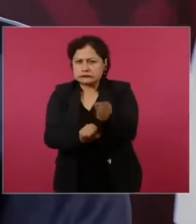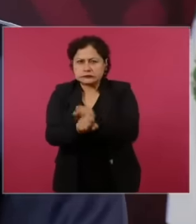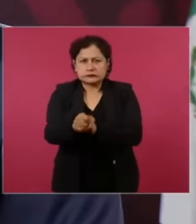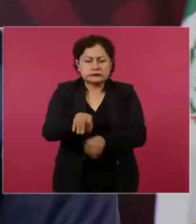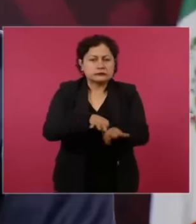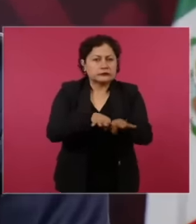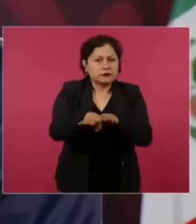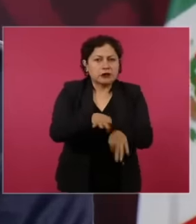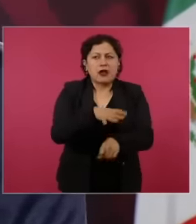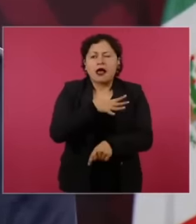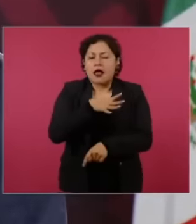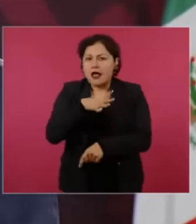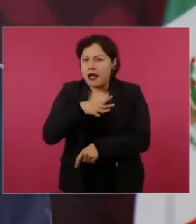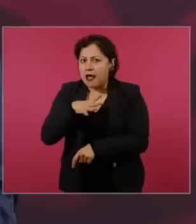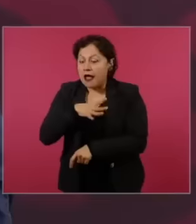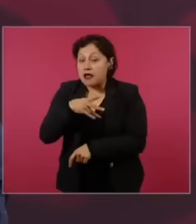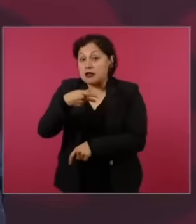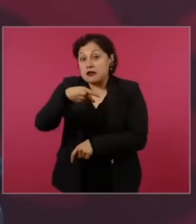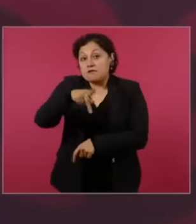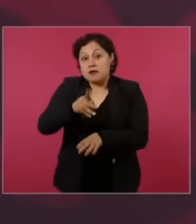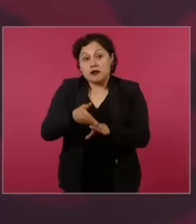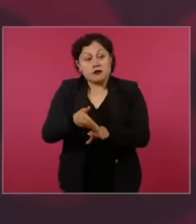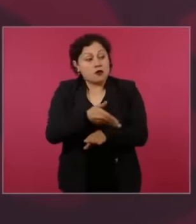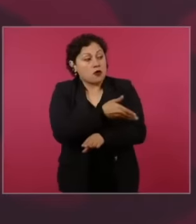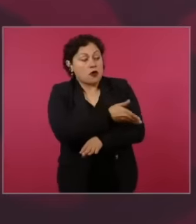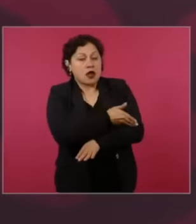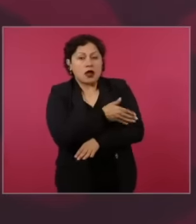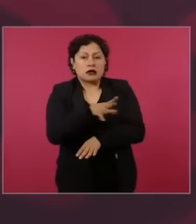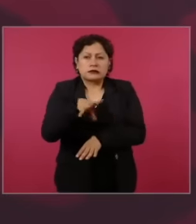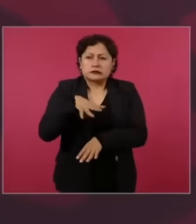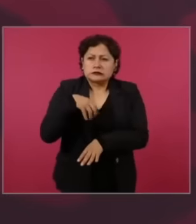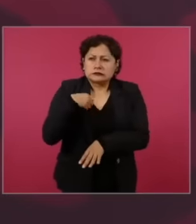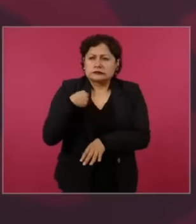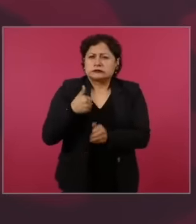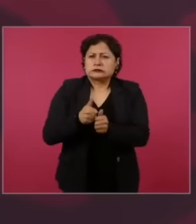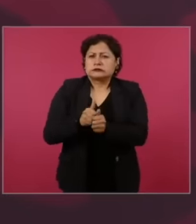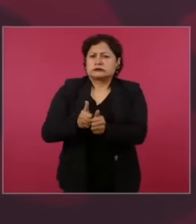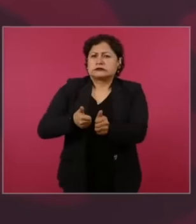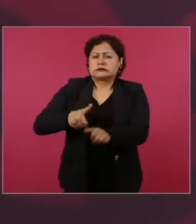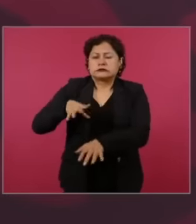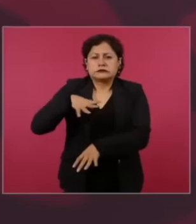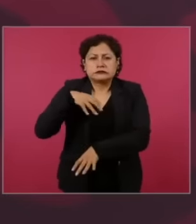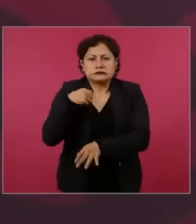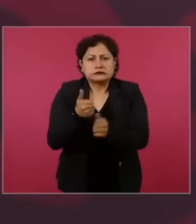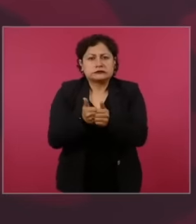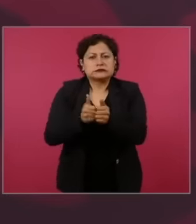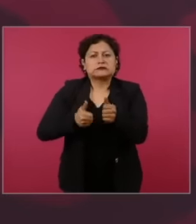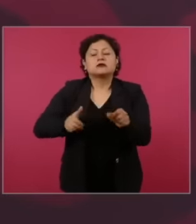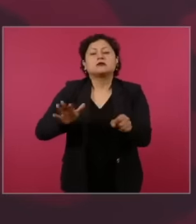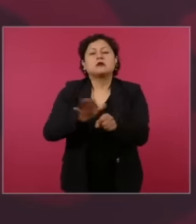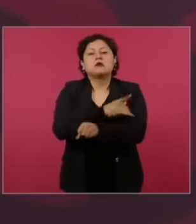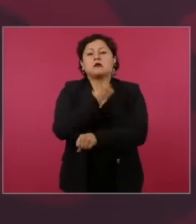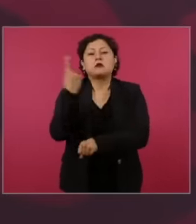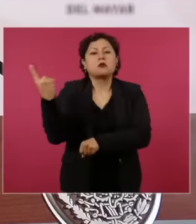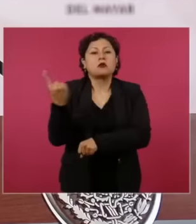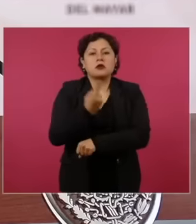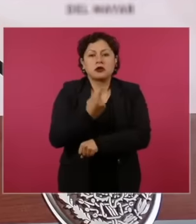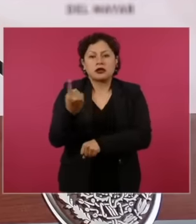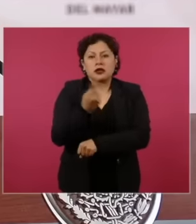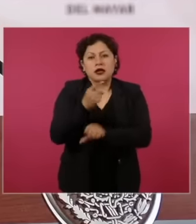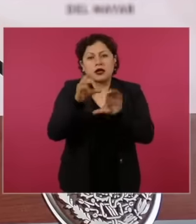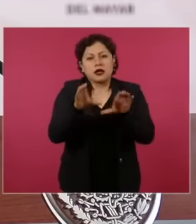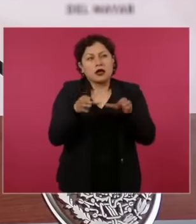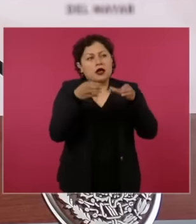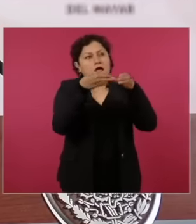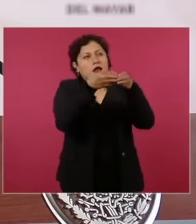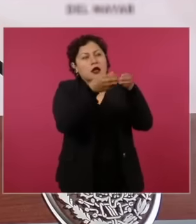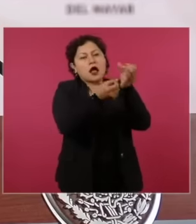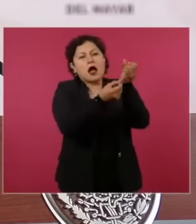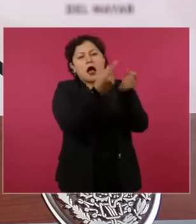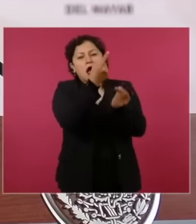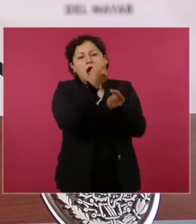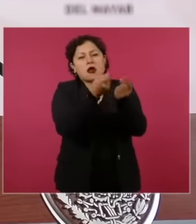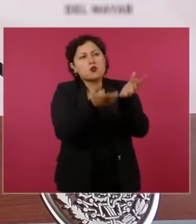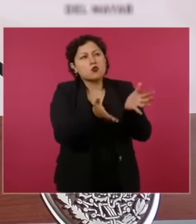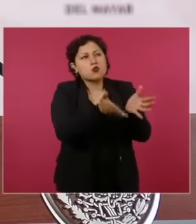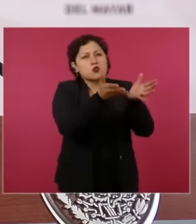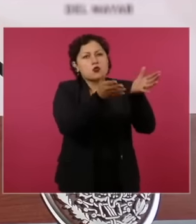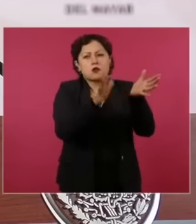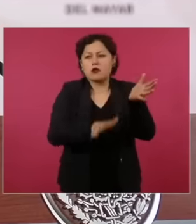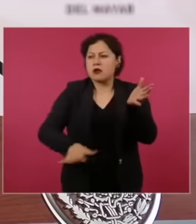they only benefited. a few that have been faced and it has allowed us to release many